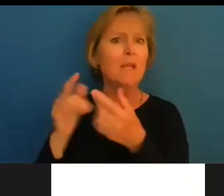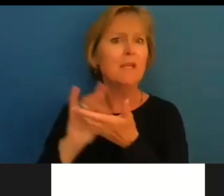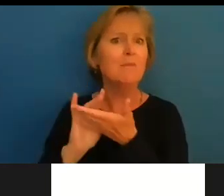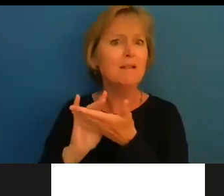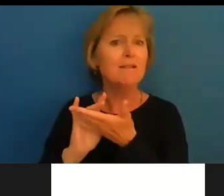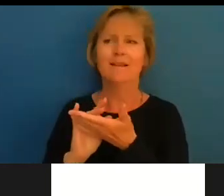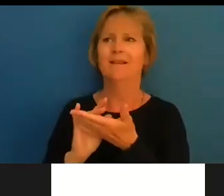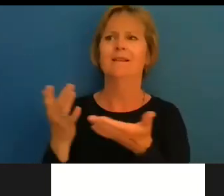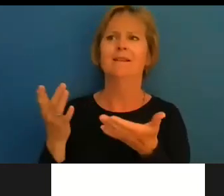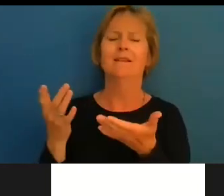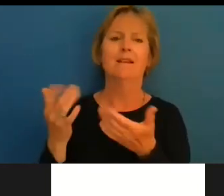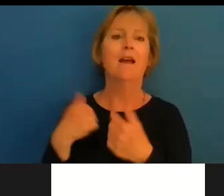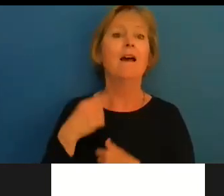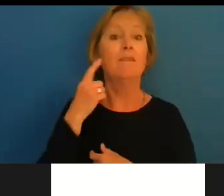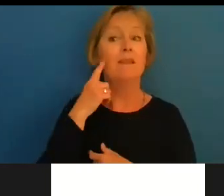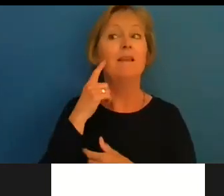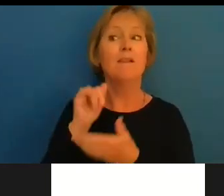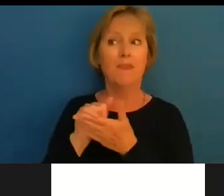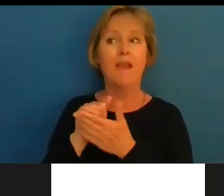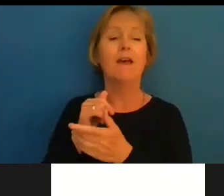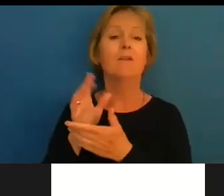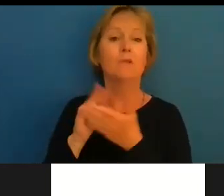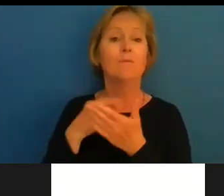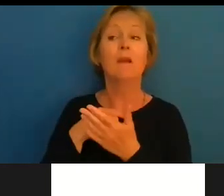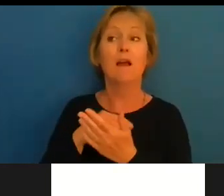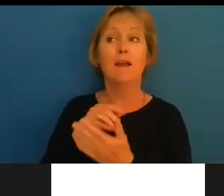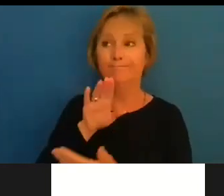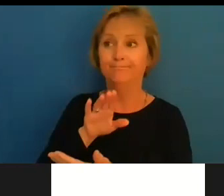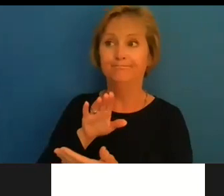So I think that was something that I ran into personally with telemedicine and